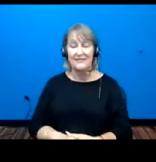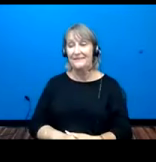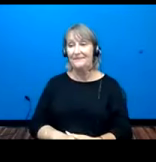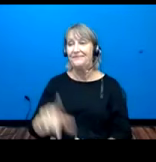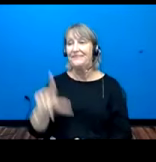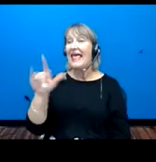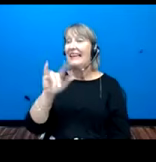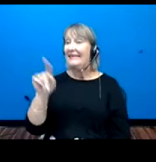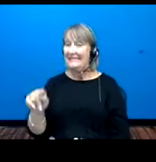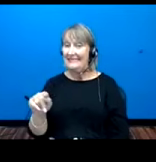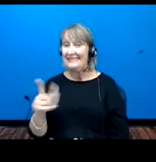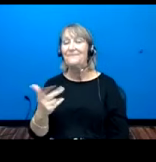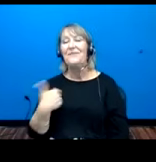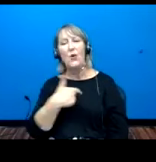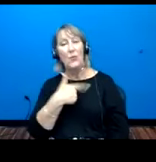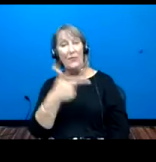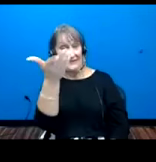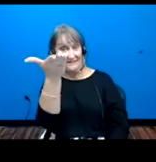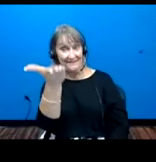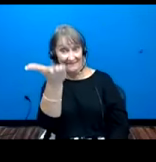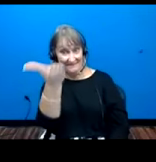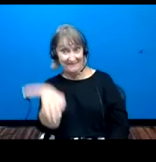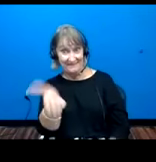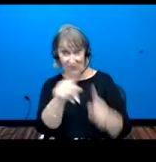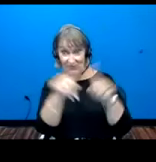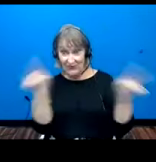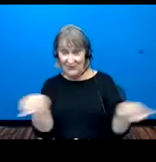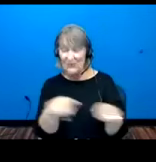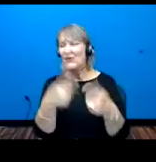just to let you know where we're headed in our next few minutes together. So we're going to dive a little bit deeper